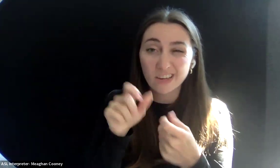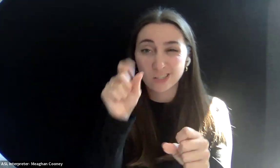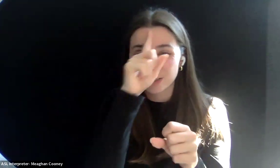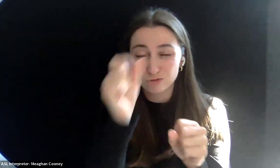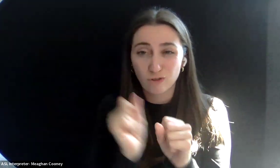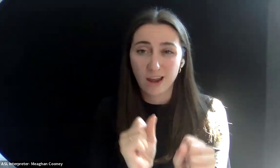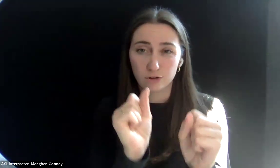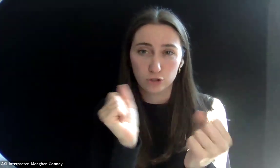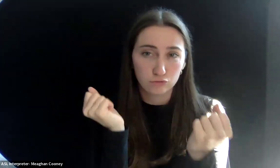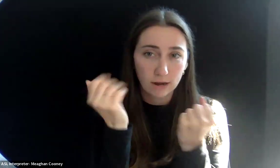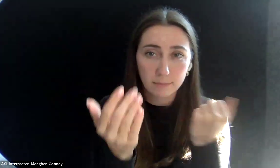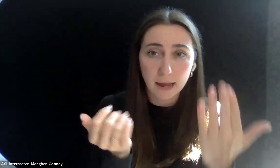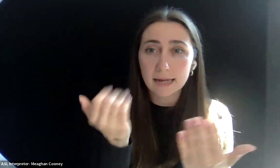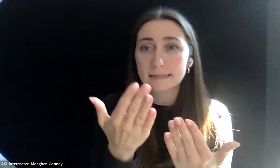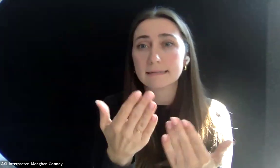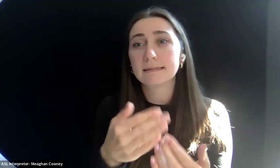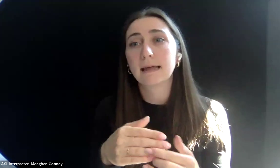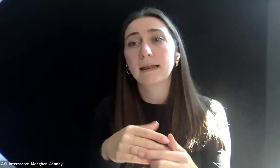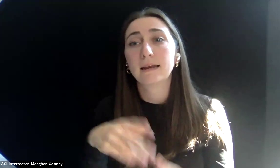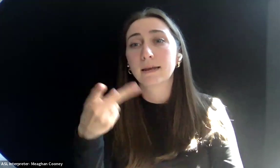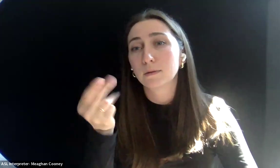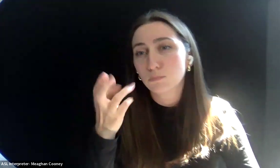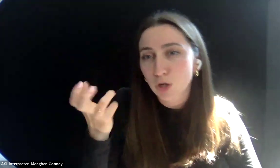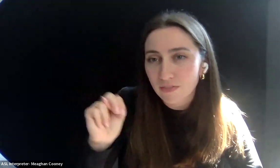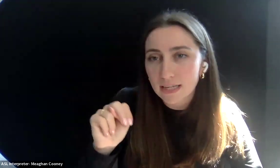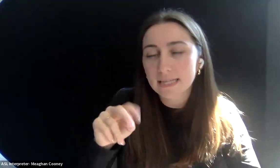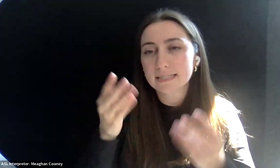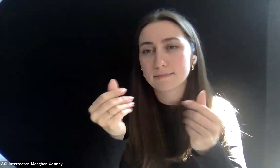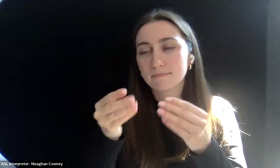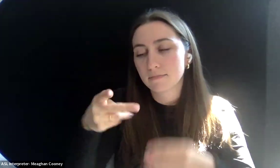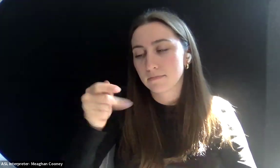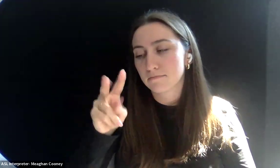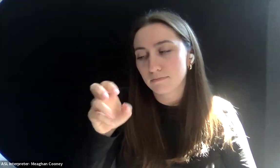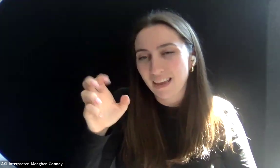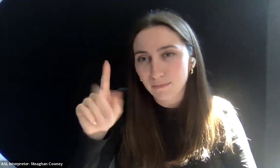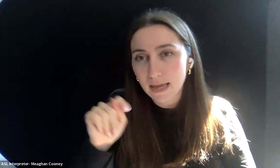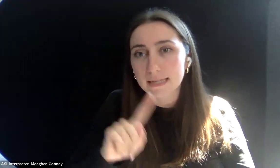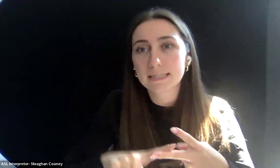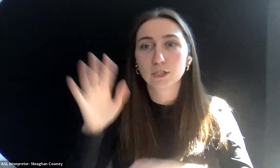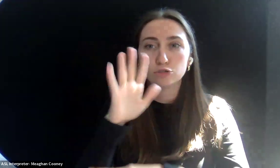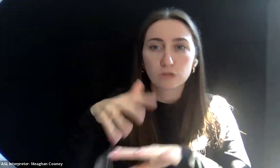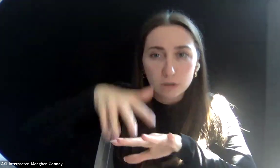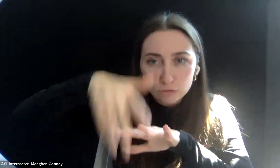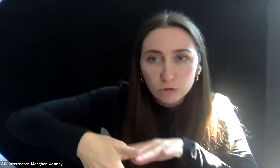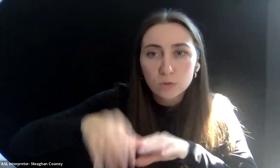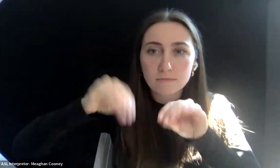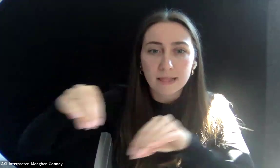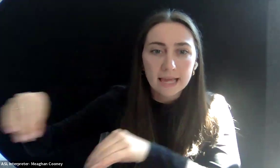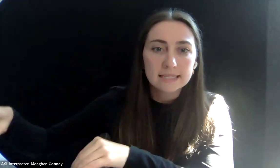I think things like pervious pavement, green roofs, tree replanting, all of these are best practices that are well